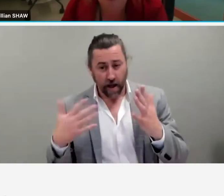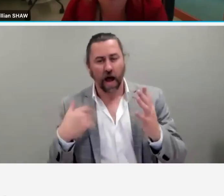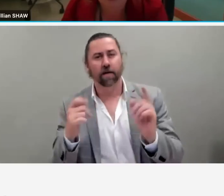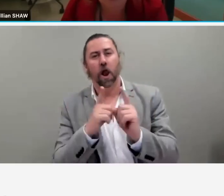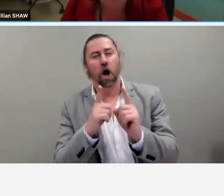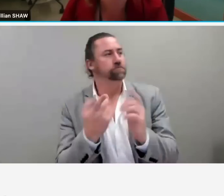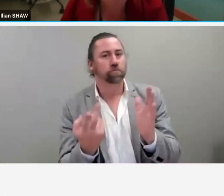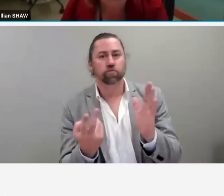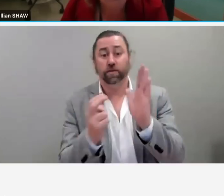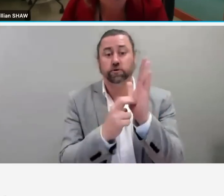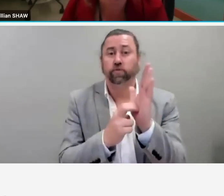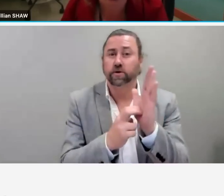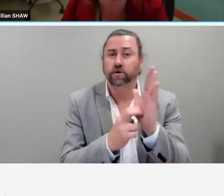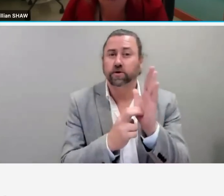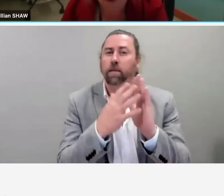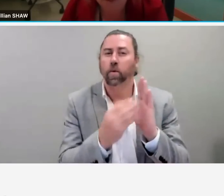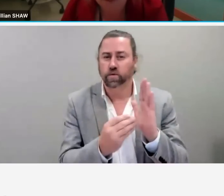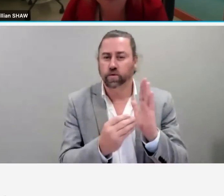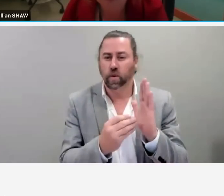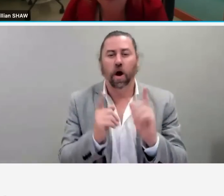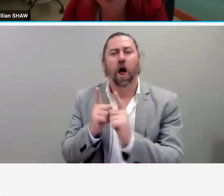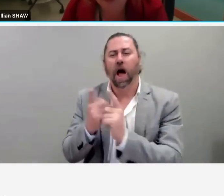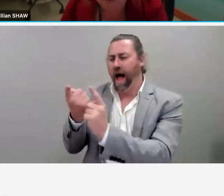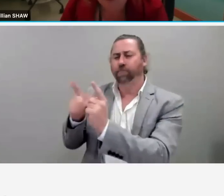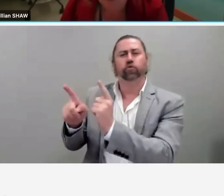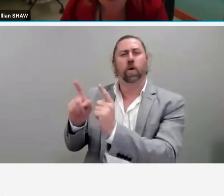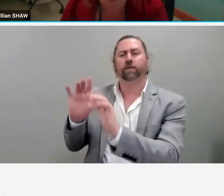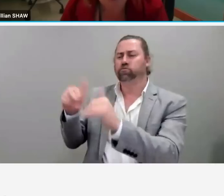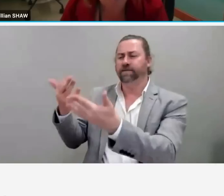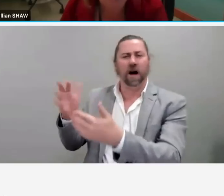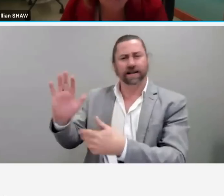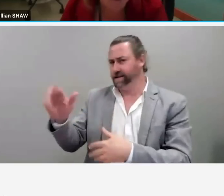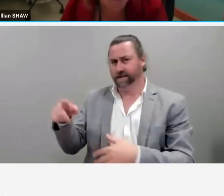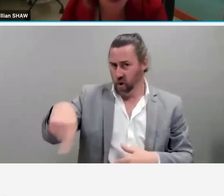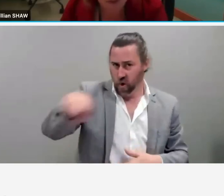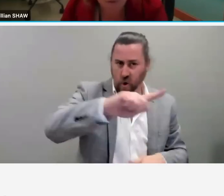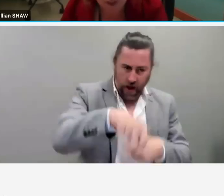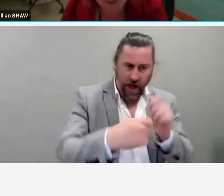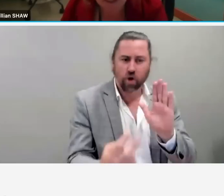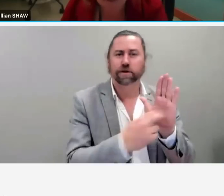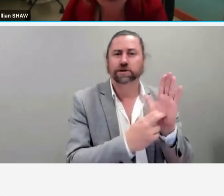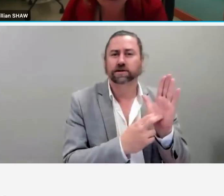model that will replace approved providers. We will work through the details of registration in